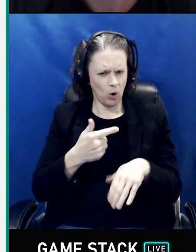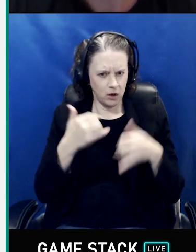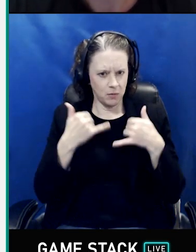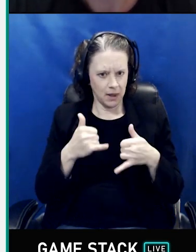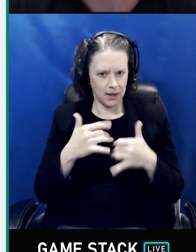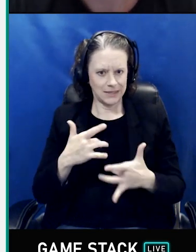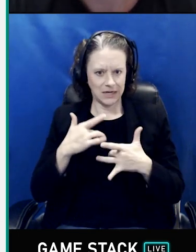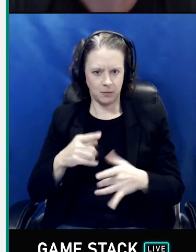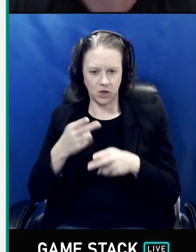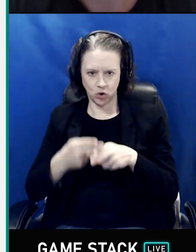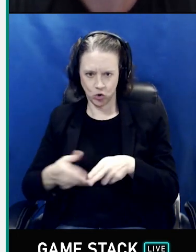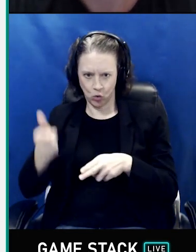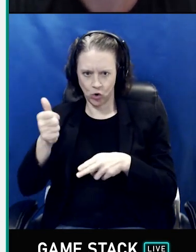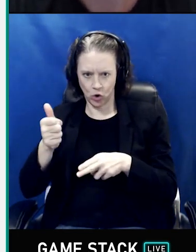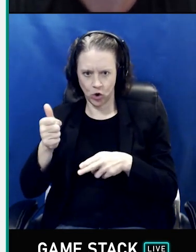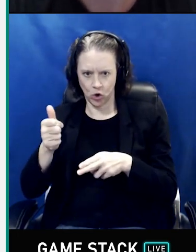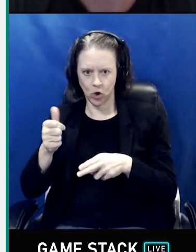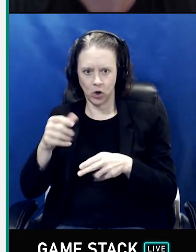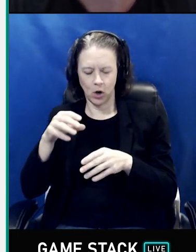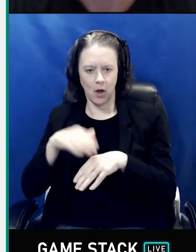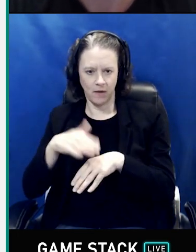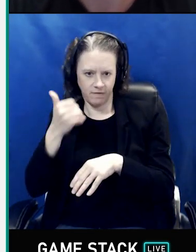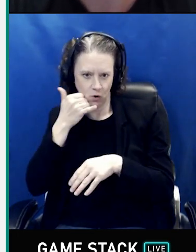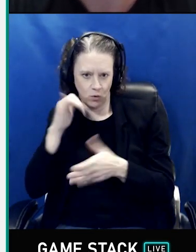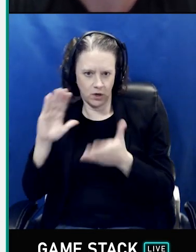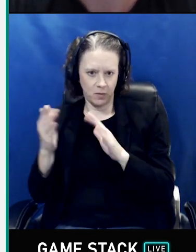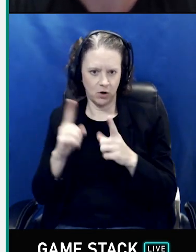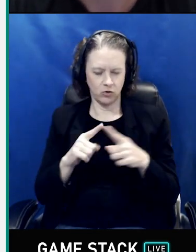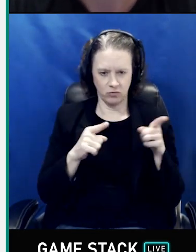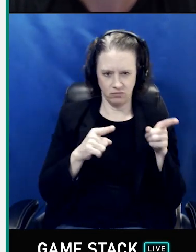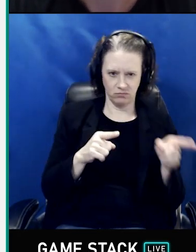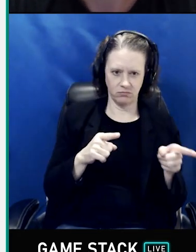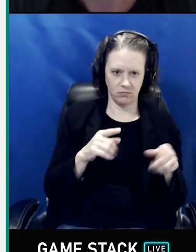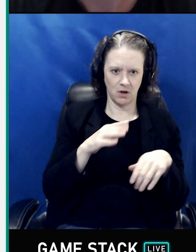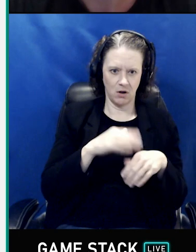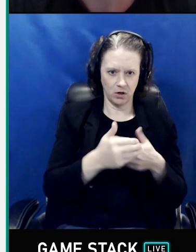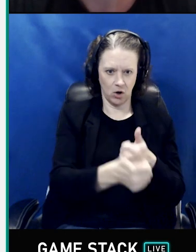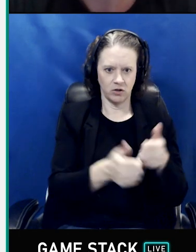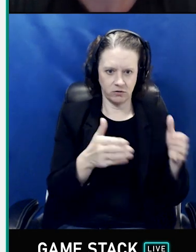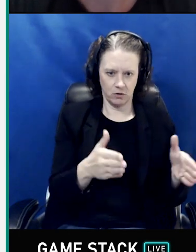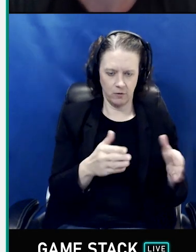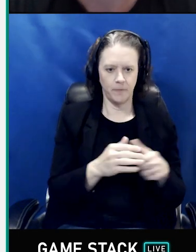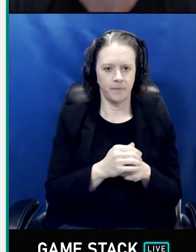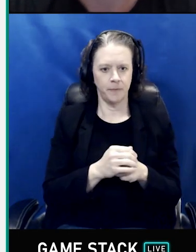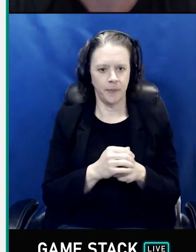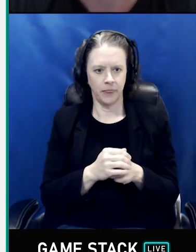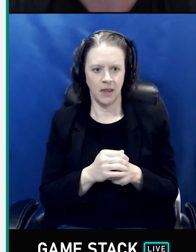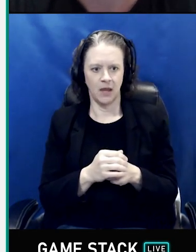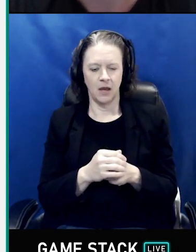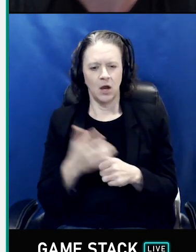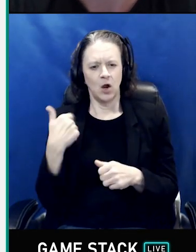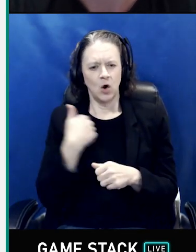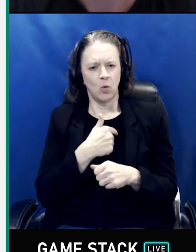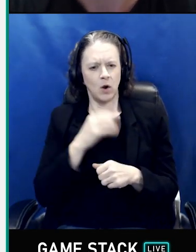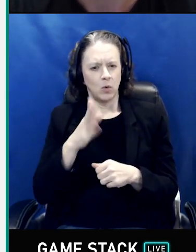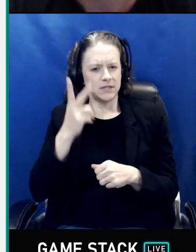If you think about the barrier to entry of console gaming versus cloud gameplay, it starts to make sense that we would see users